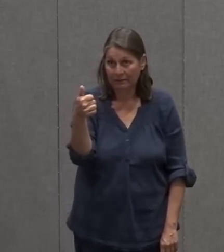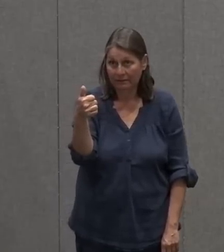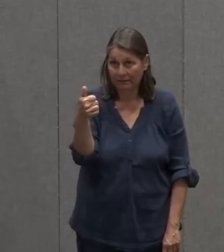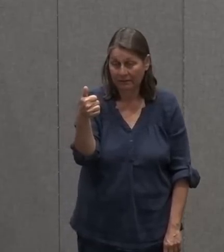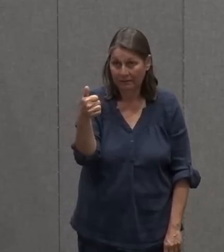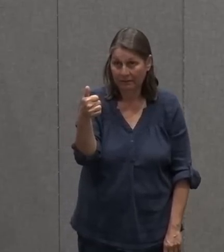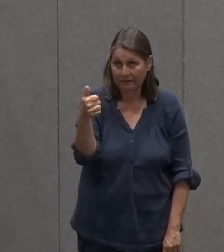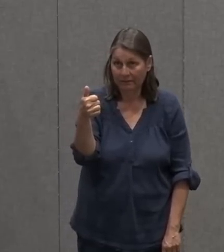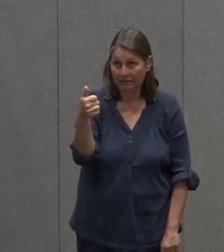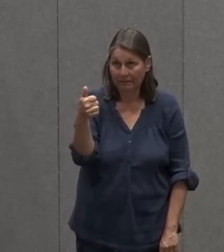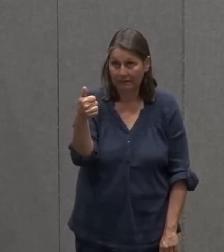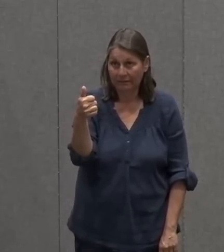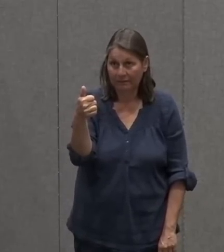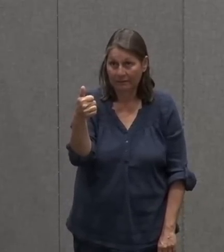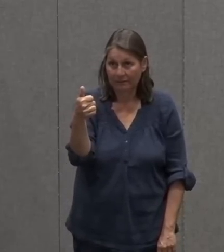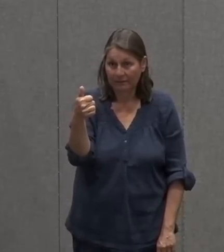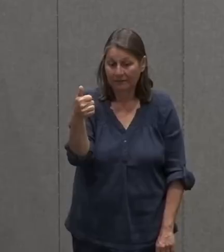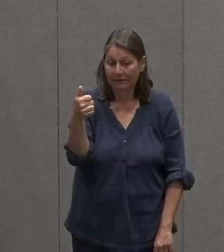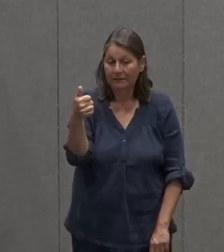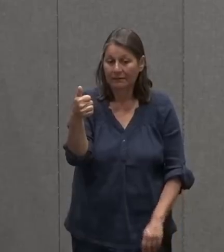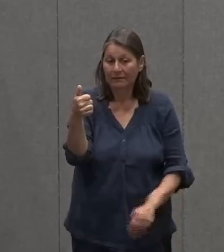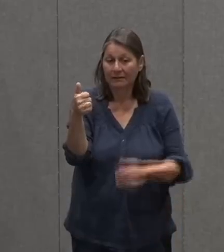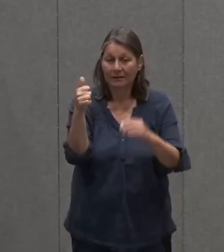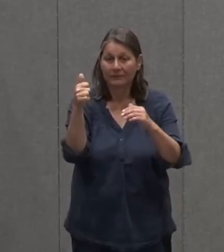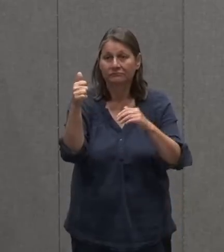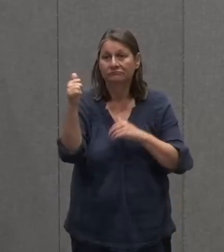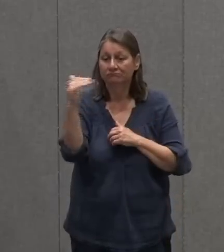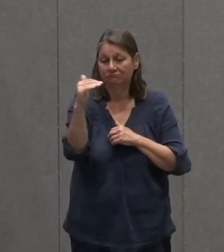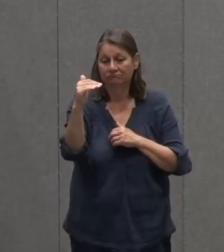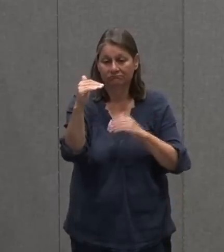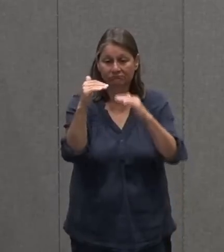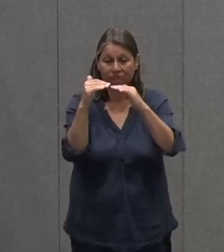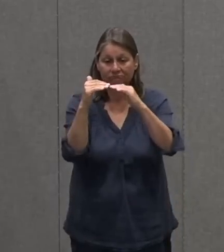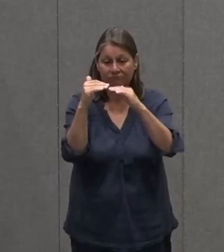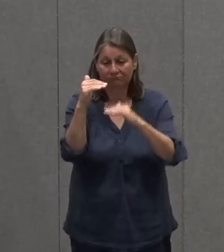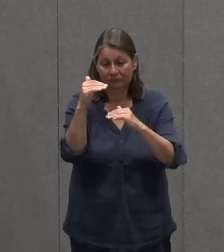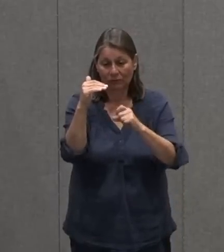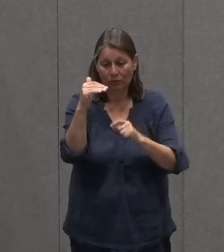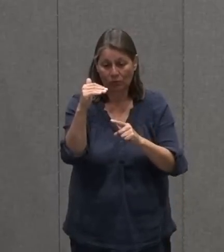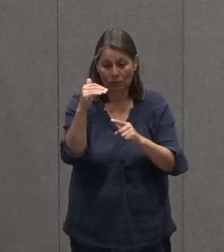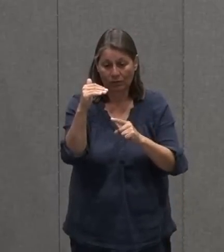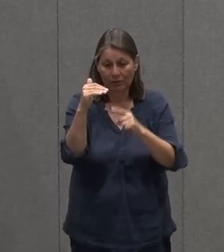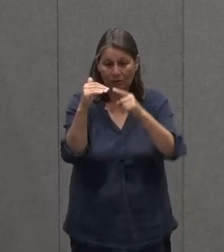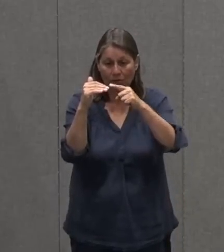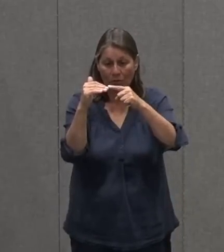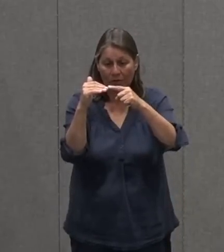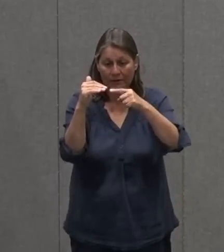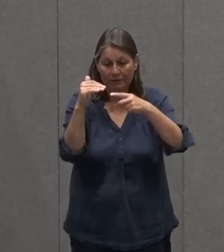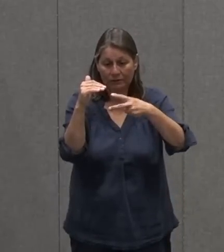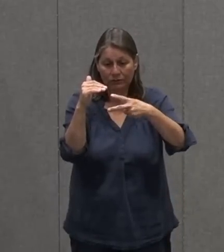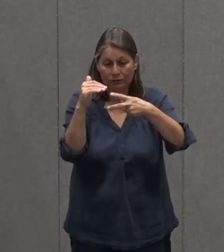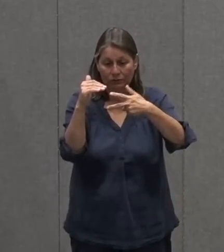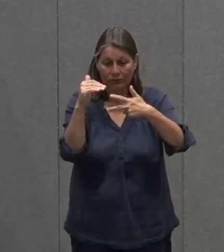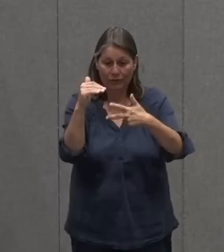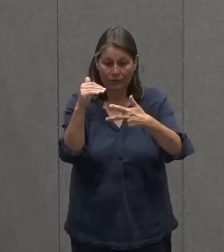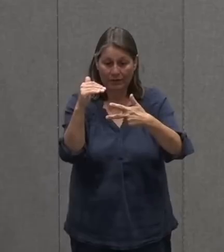I'm gonna put that S there then playing the board games. I need to figure out how am I going to find out who is playing board games.